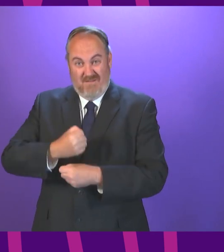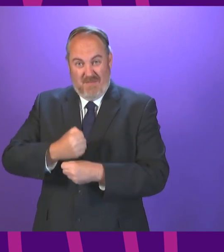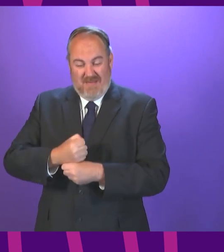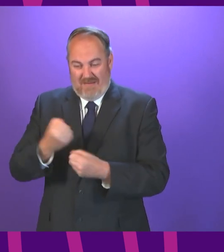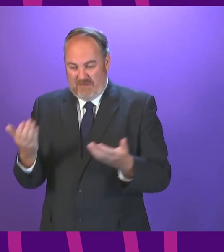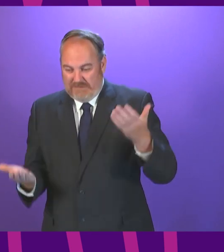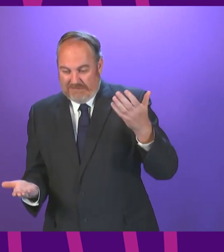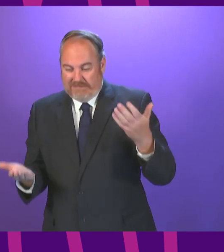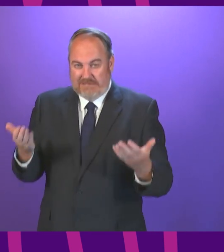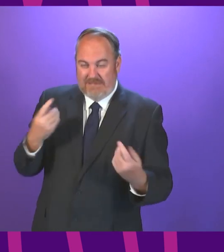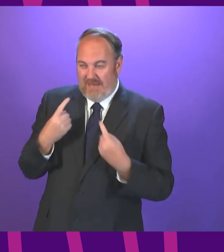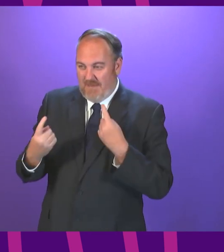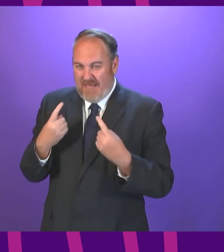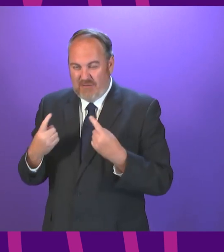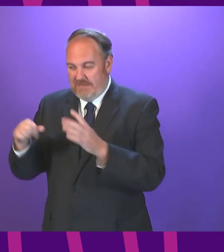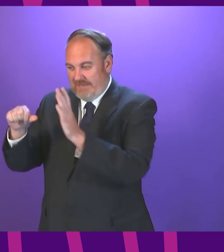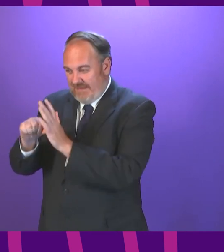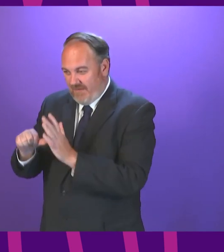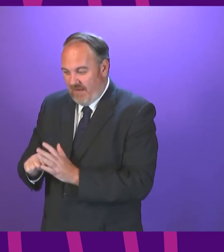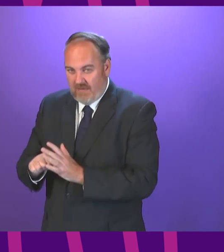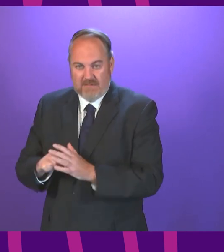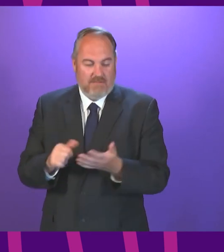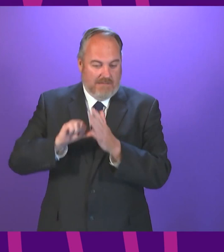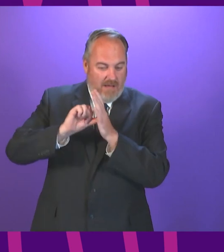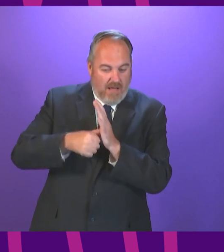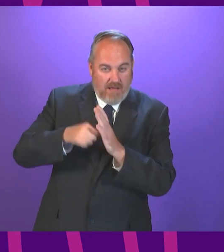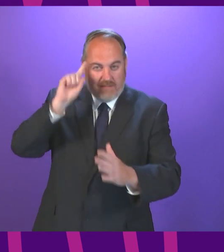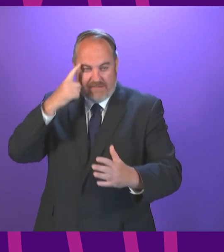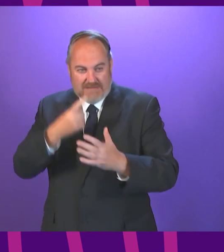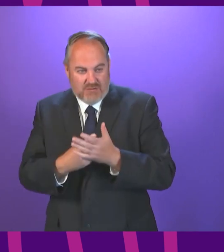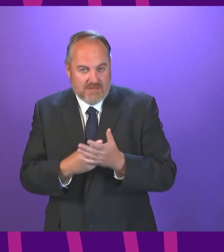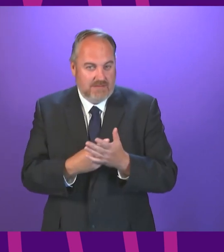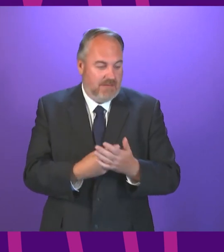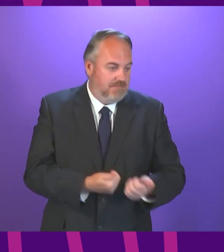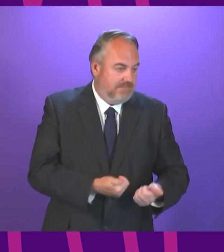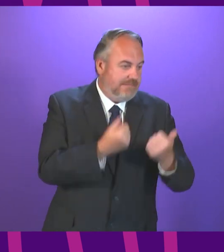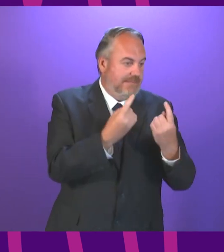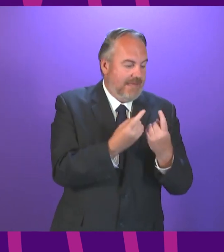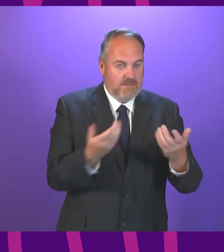and more challenging developments. The continued progress of the vaccination programme is obviously